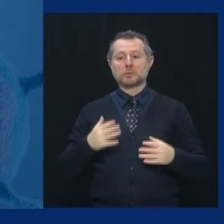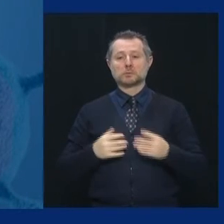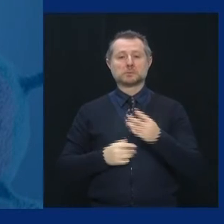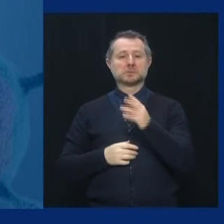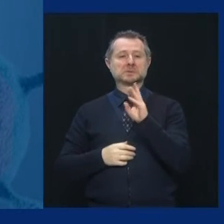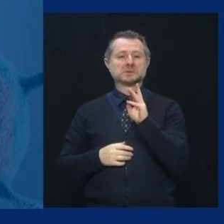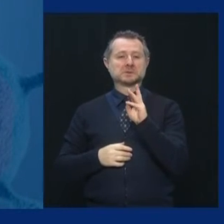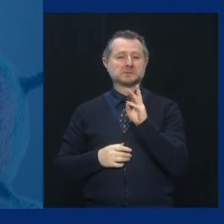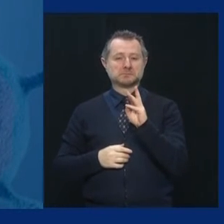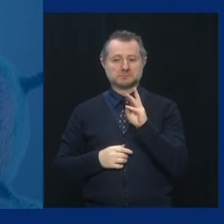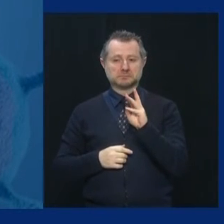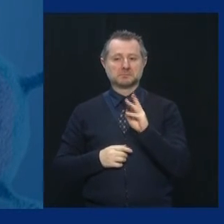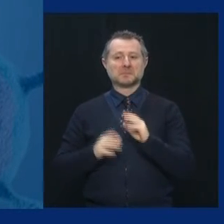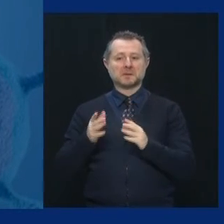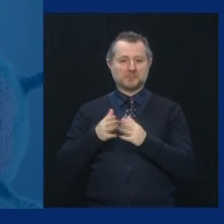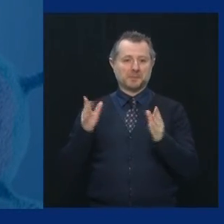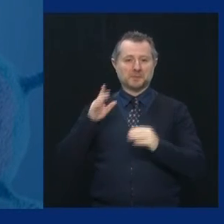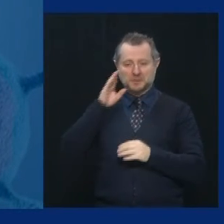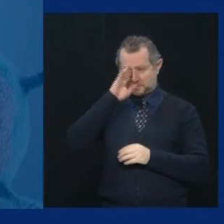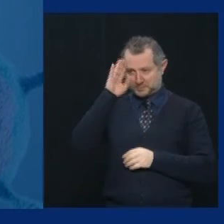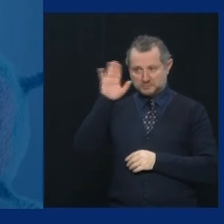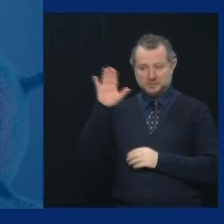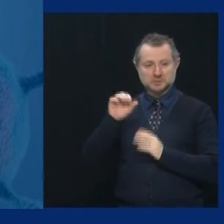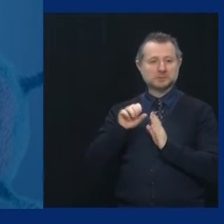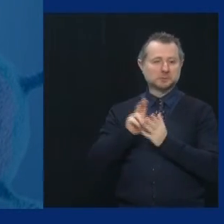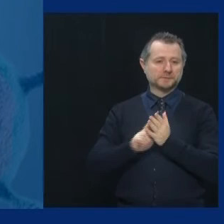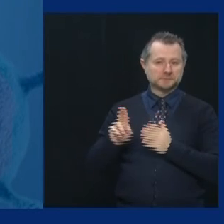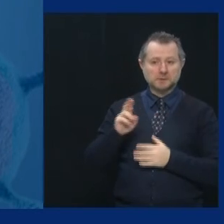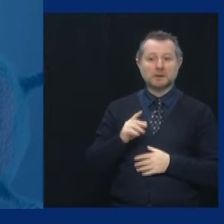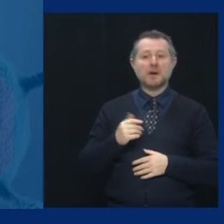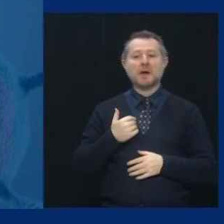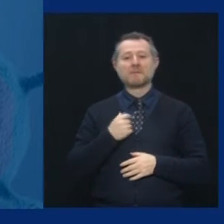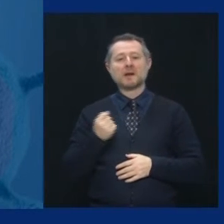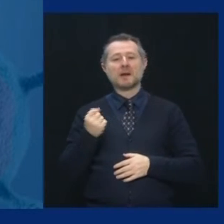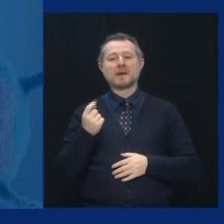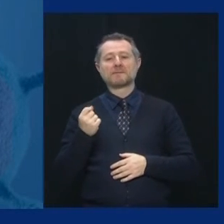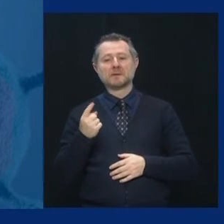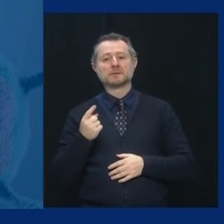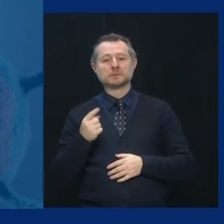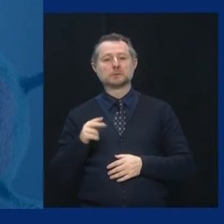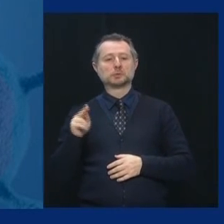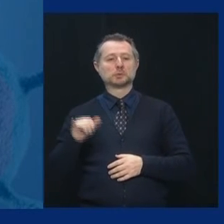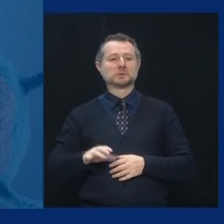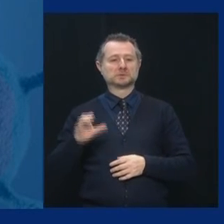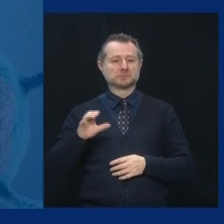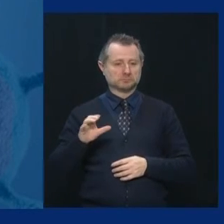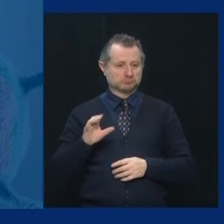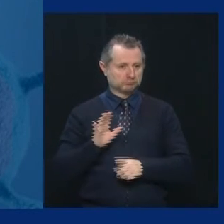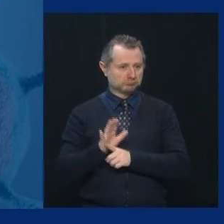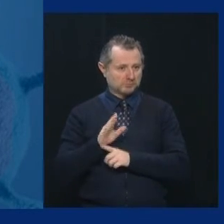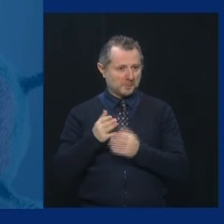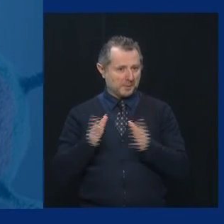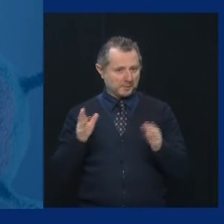IN UPSTATE NEW YORK, SUNNI HAS 6, THE UNIVERSITY OF NEW YORK,